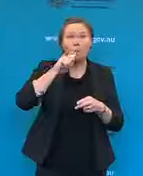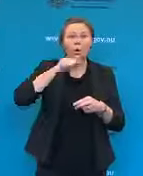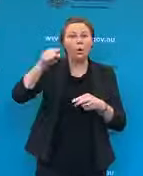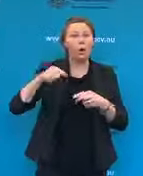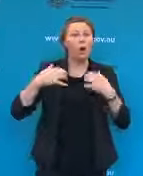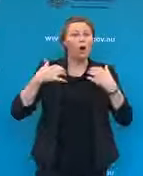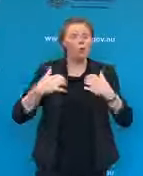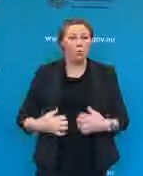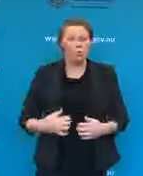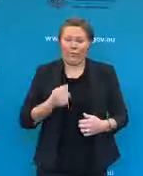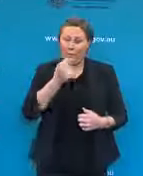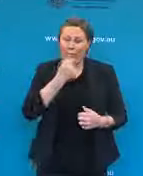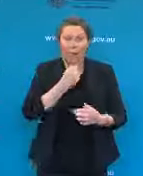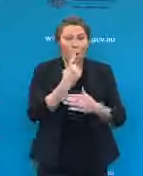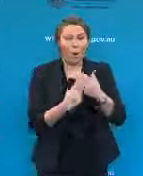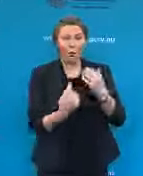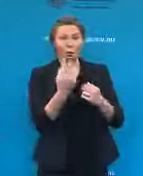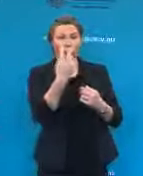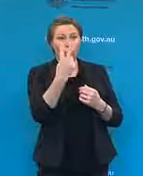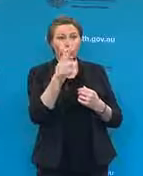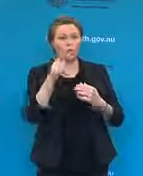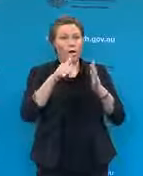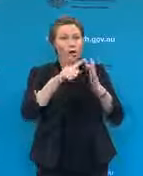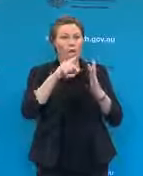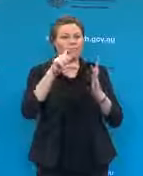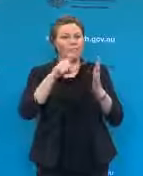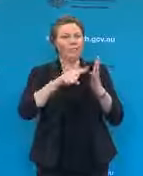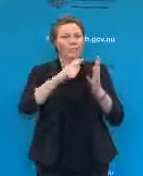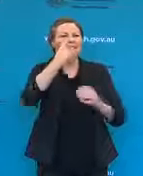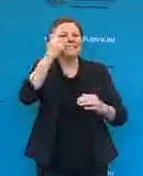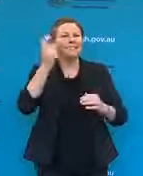people in intensive care. So, the cases, particularly these Victorian cases are